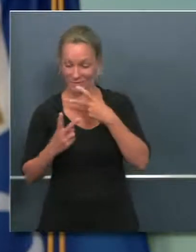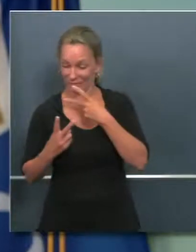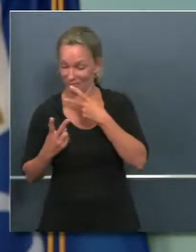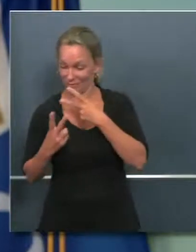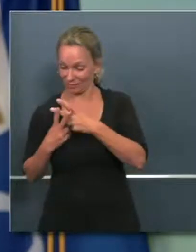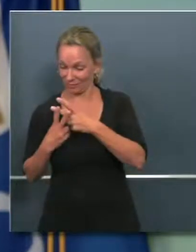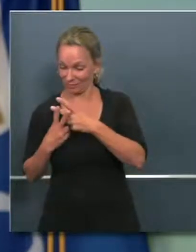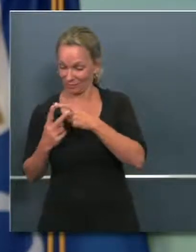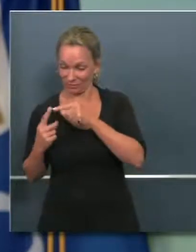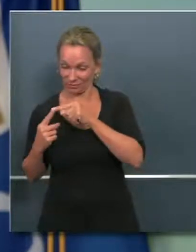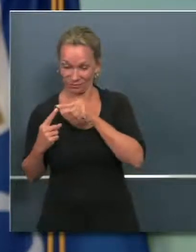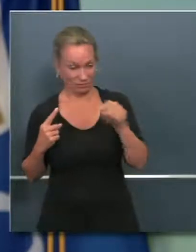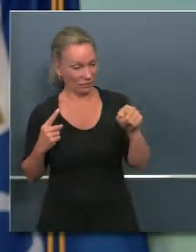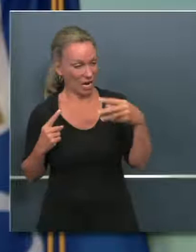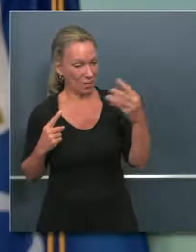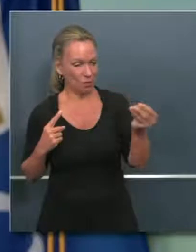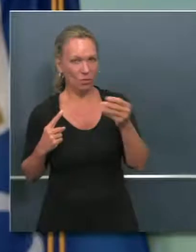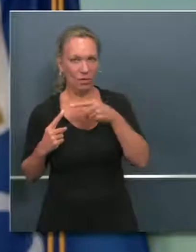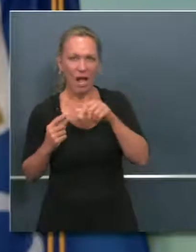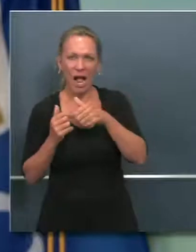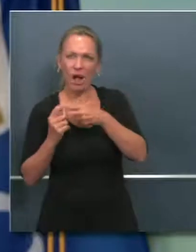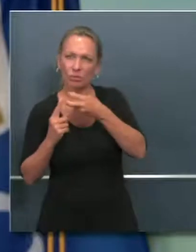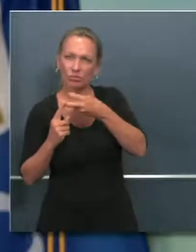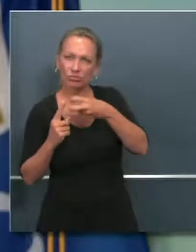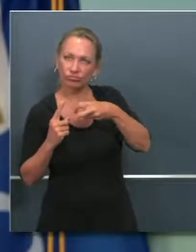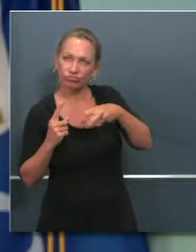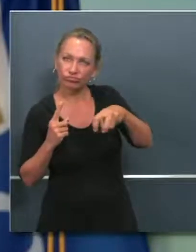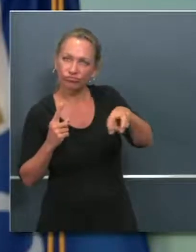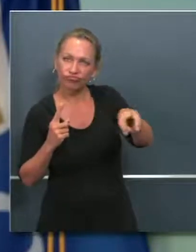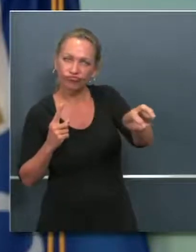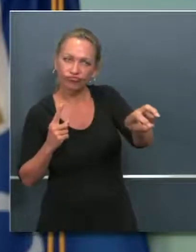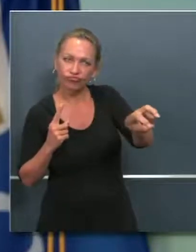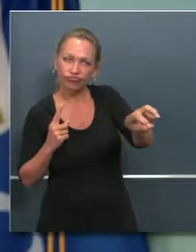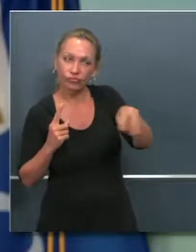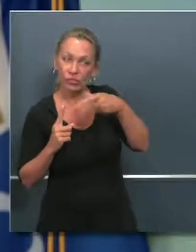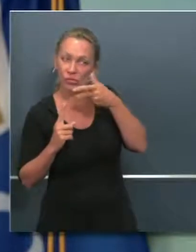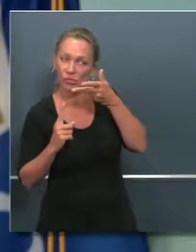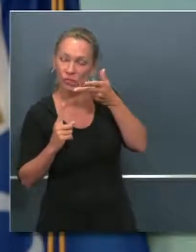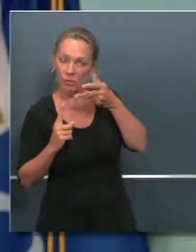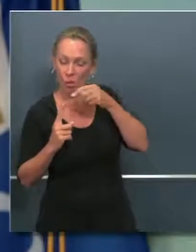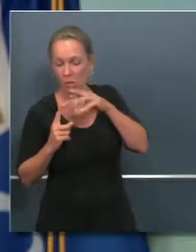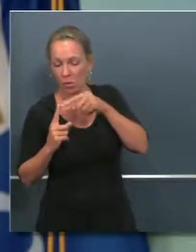replace the federal receiver overseeing medical care yeah no as I mentioned just a moment ago